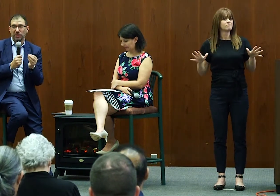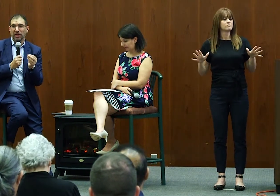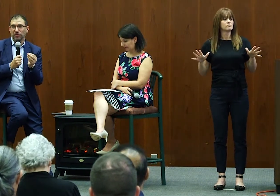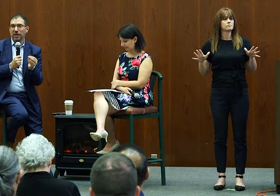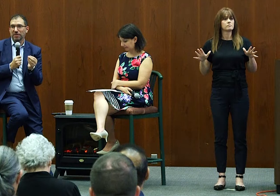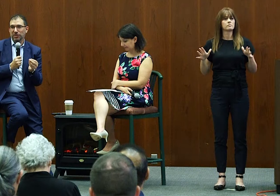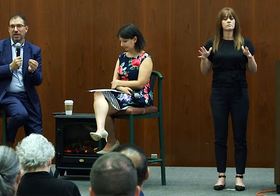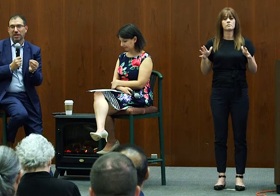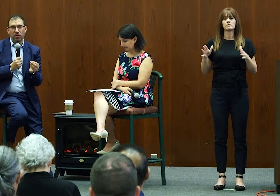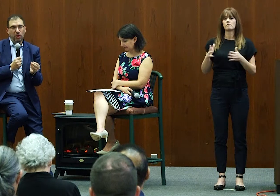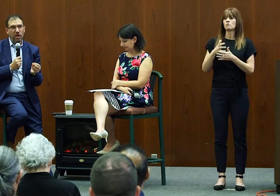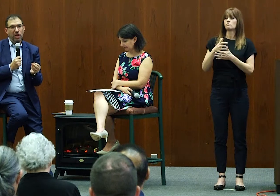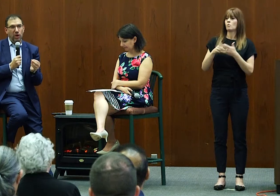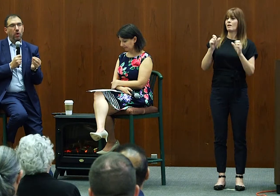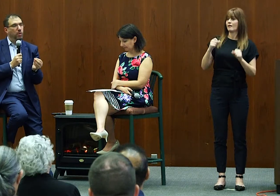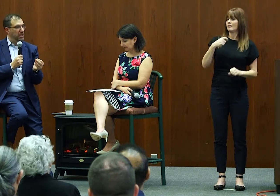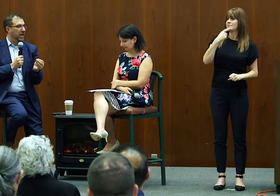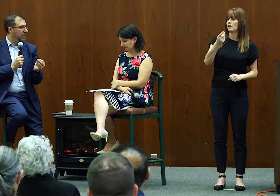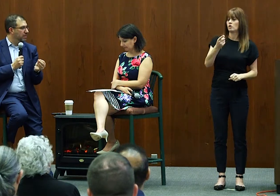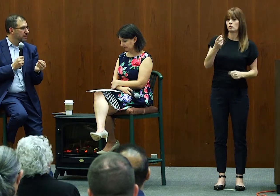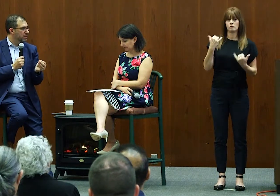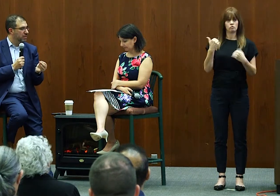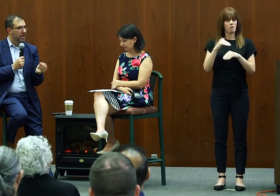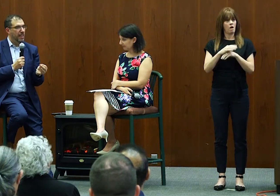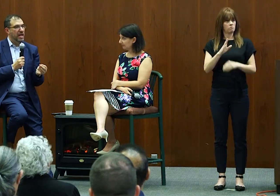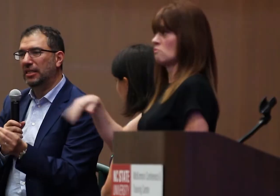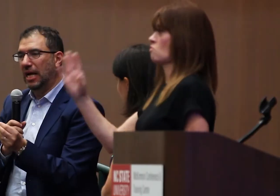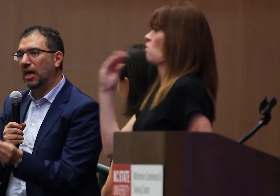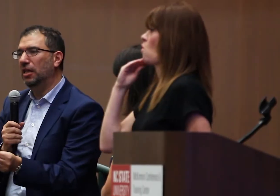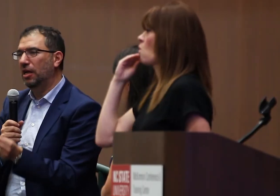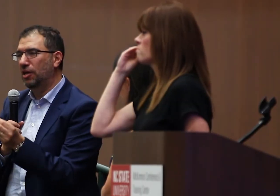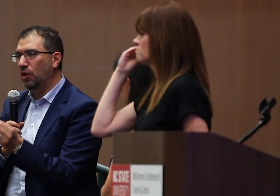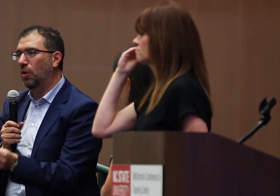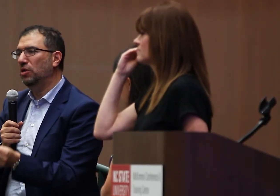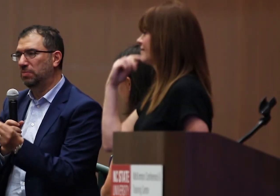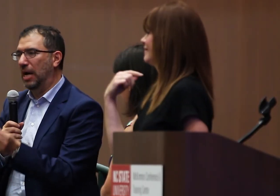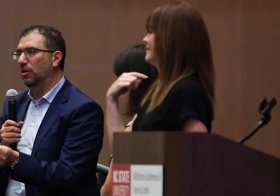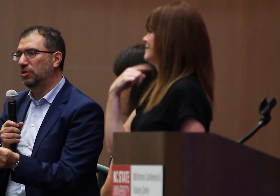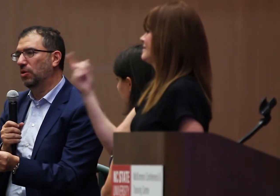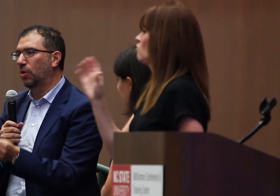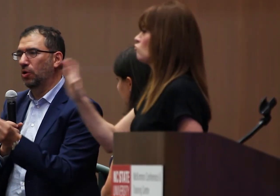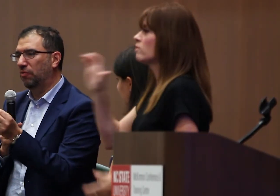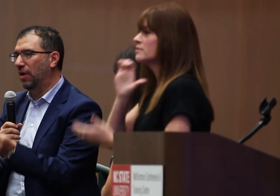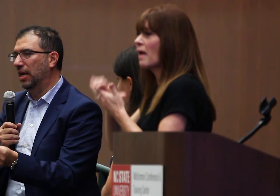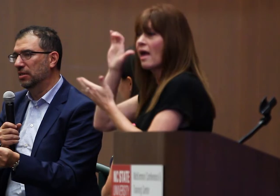here's what I would tell you, go home tonight. Tell your spouse or your friend